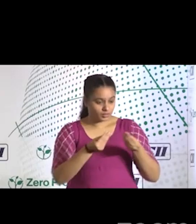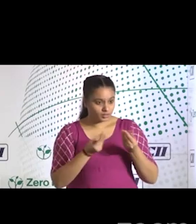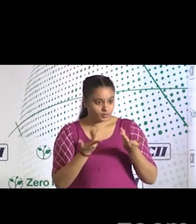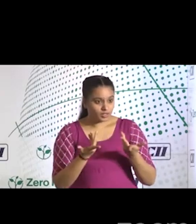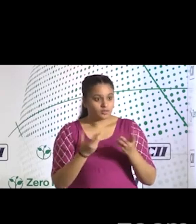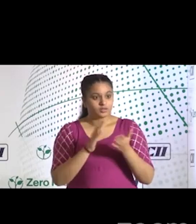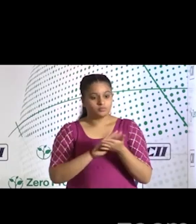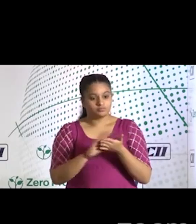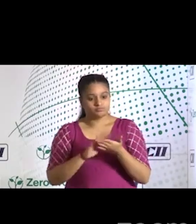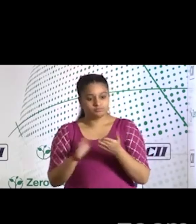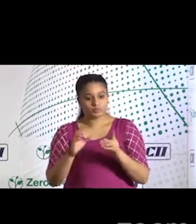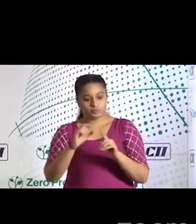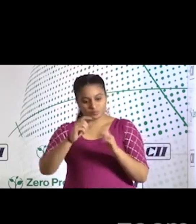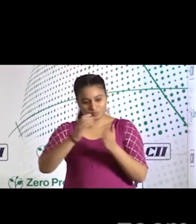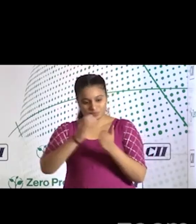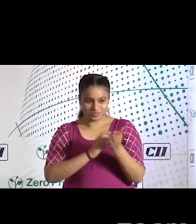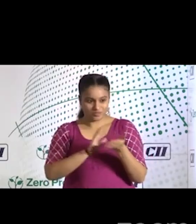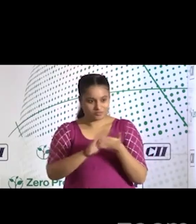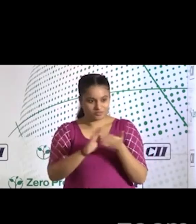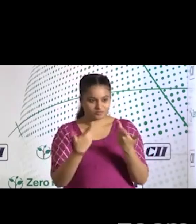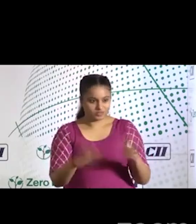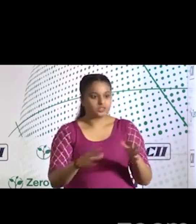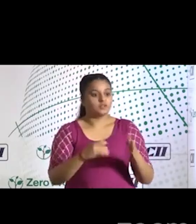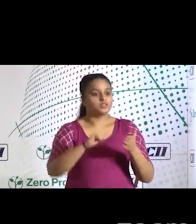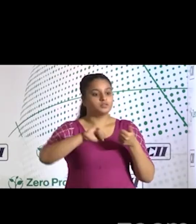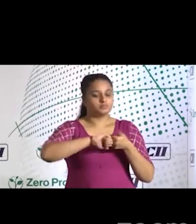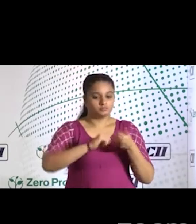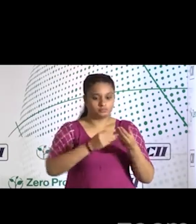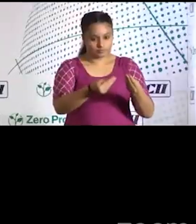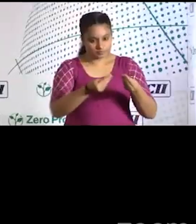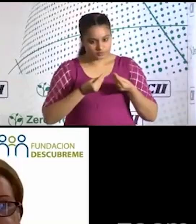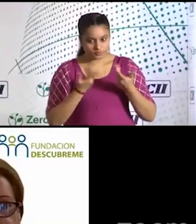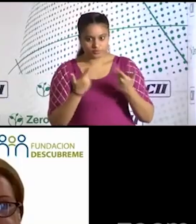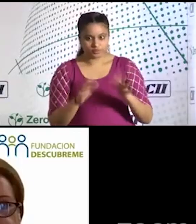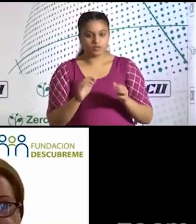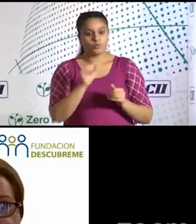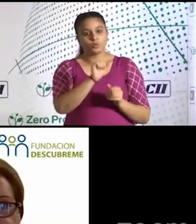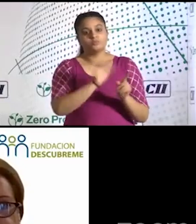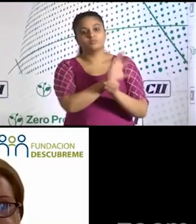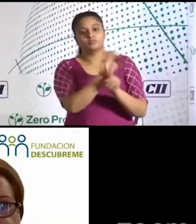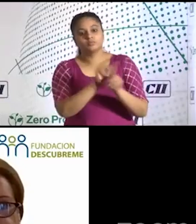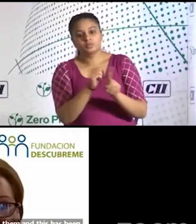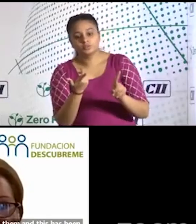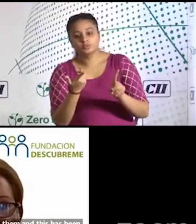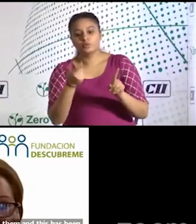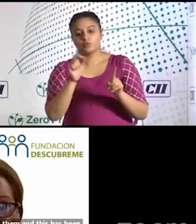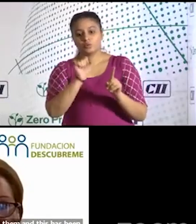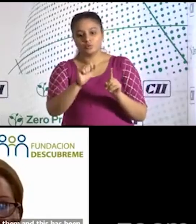And this is not in terms of their culture, how do they get into professional life and stuff.